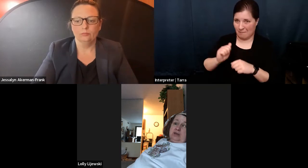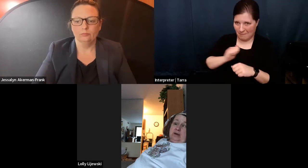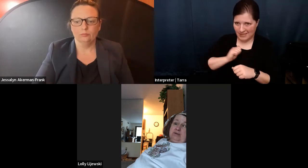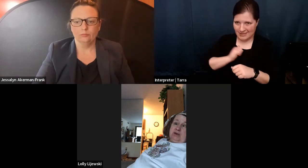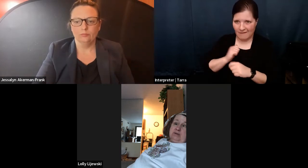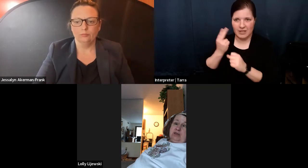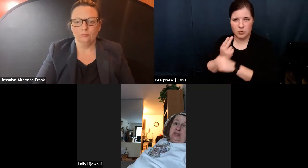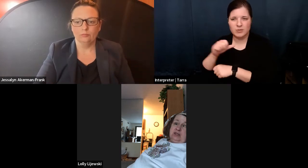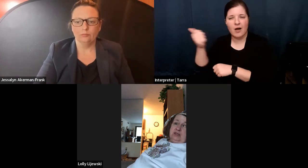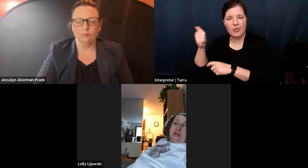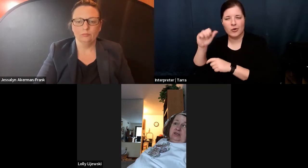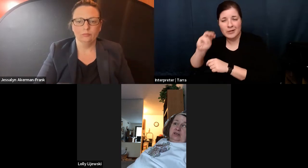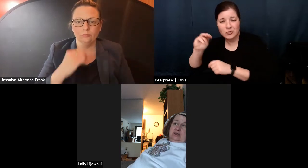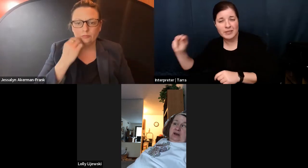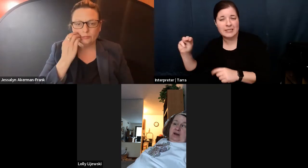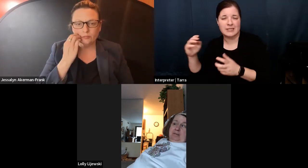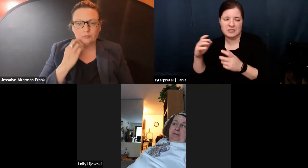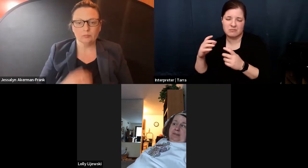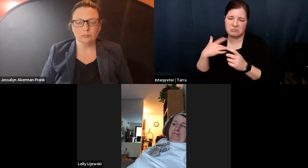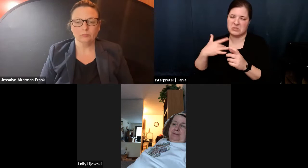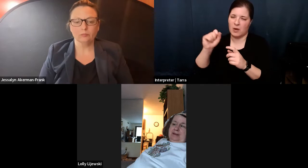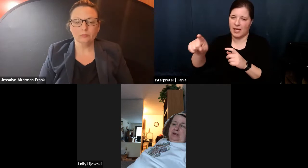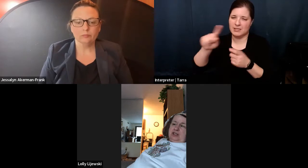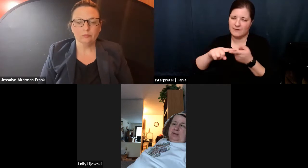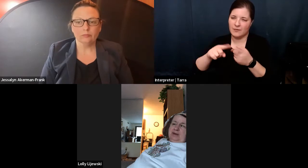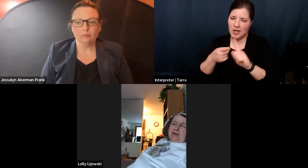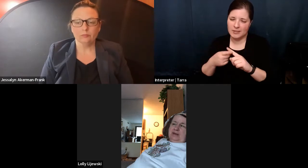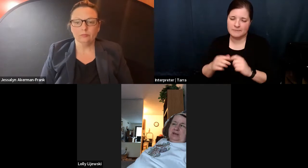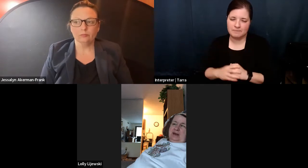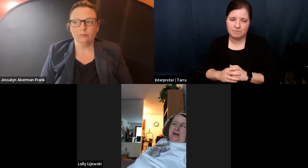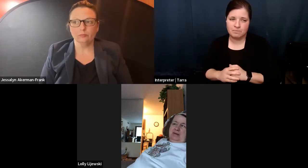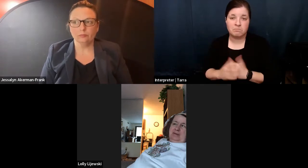Occasionally I'll ask a friend for a ride for a specific task, if it's